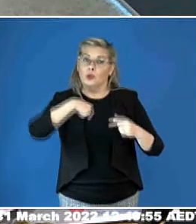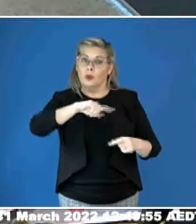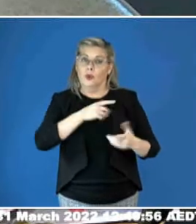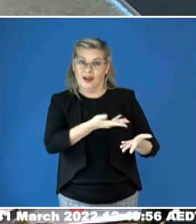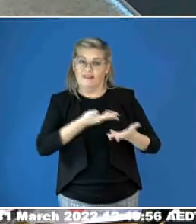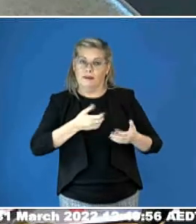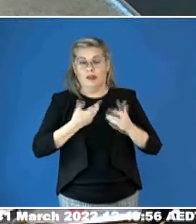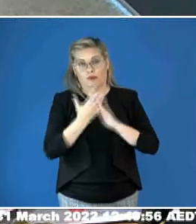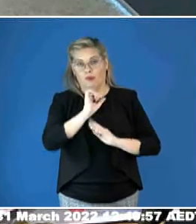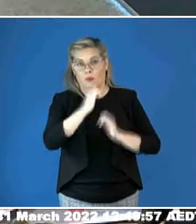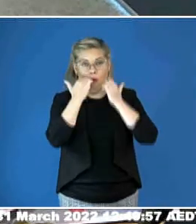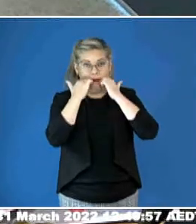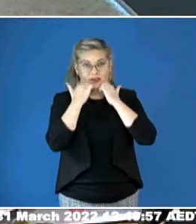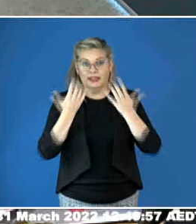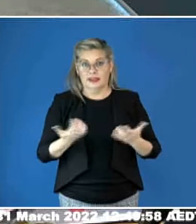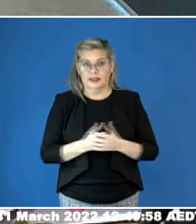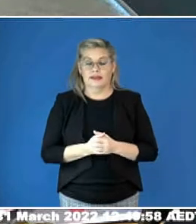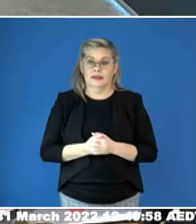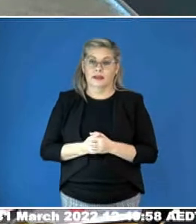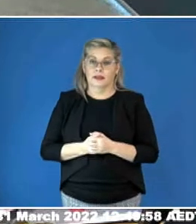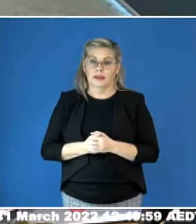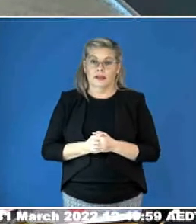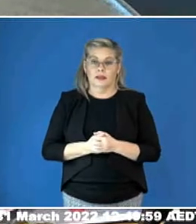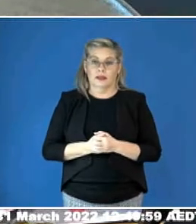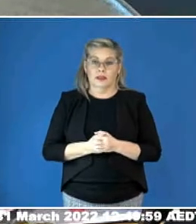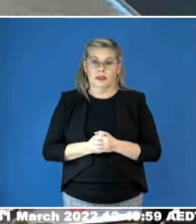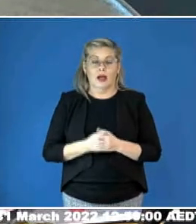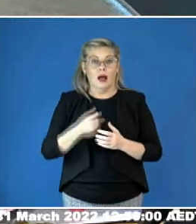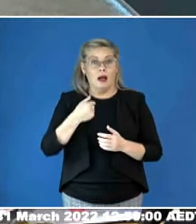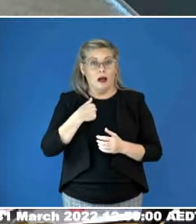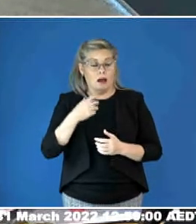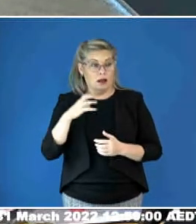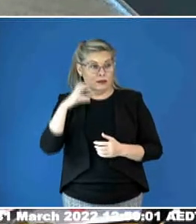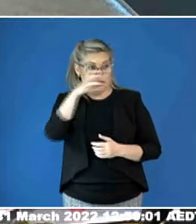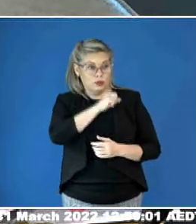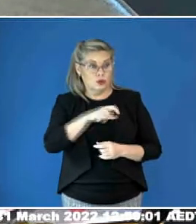Ms Fraser, we should now adjourn, I take it, until what time?